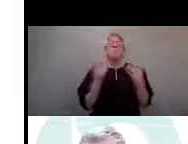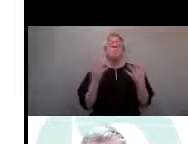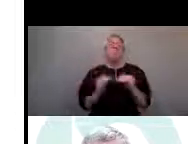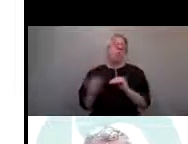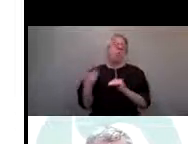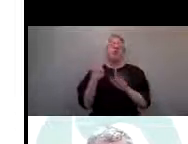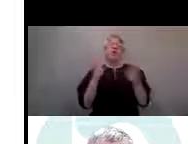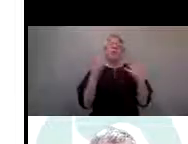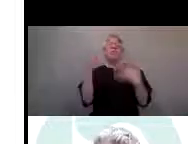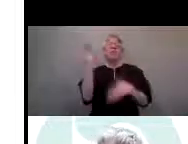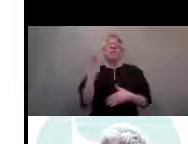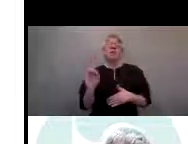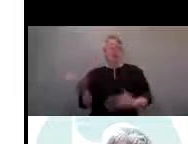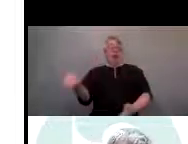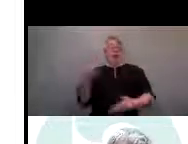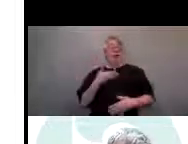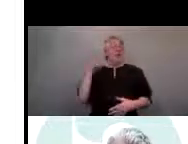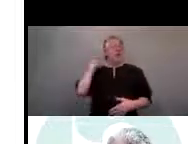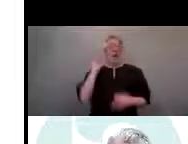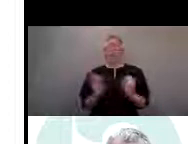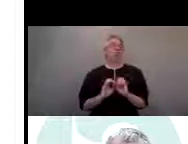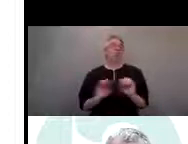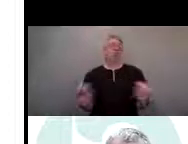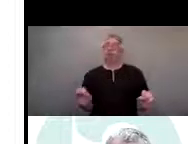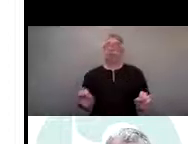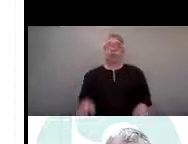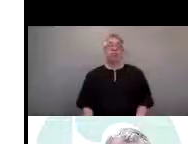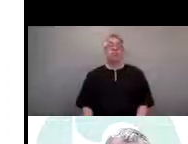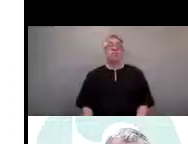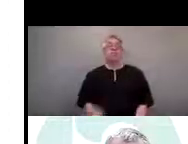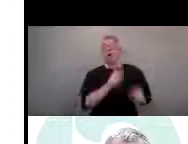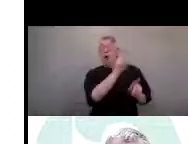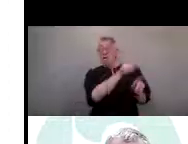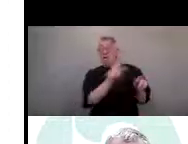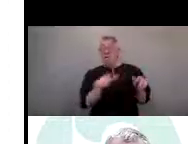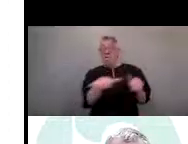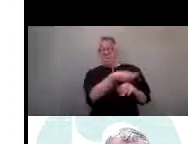severity can benefit from cochlear implantation, do not go